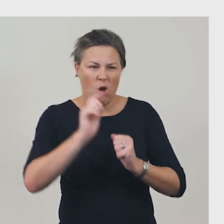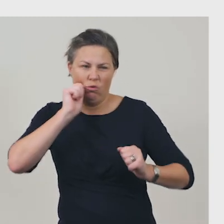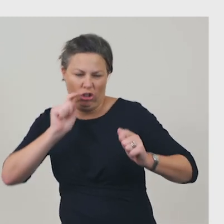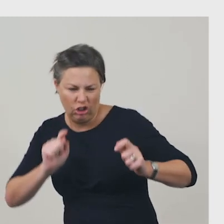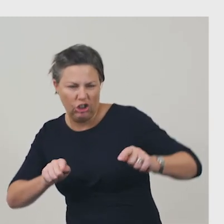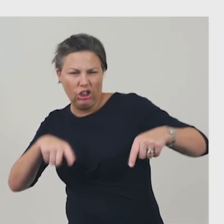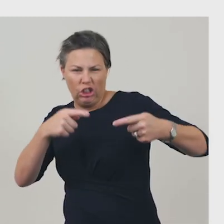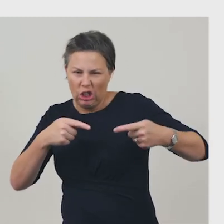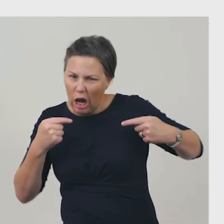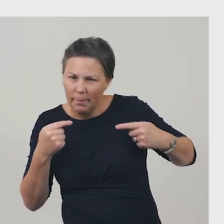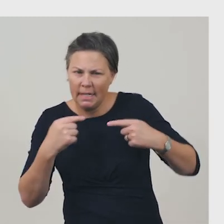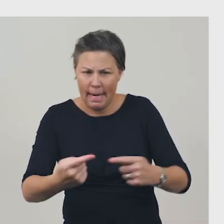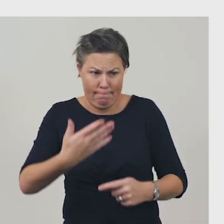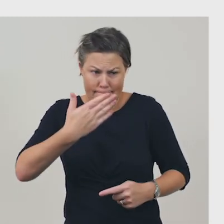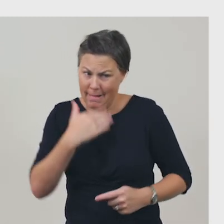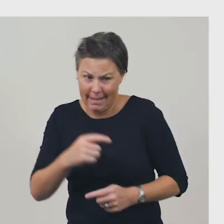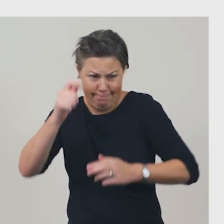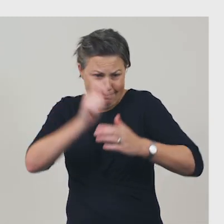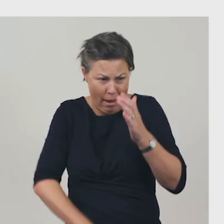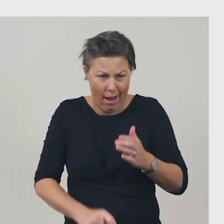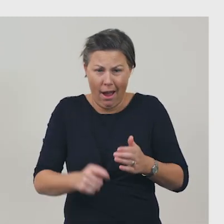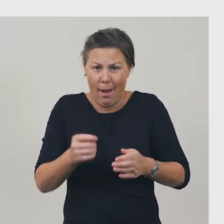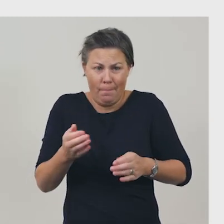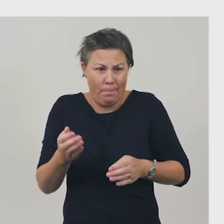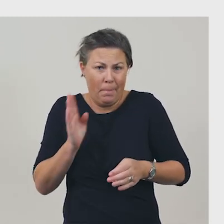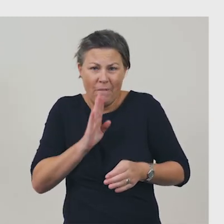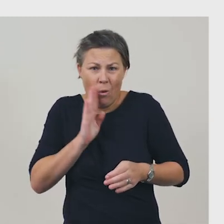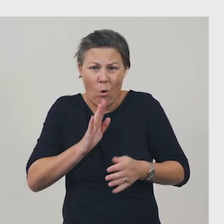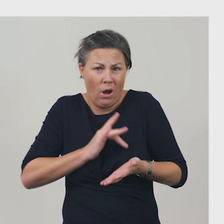'So race out and buy this game today before they're all gone!’